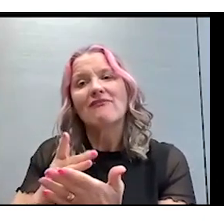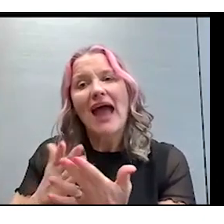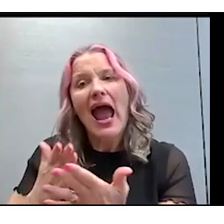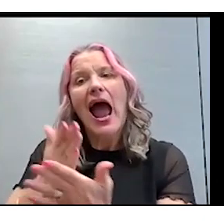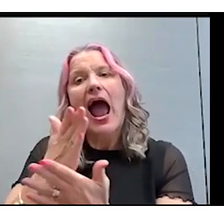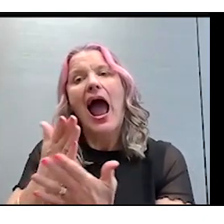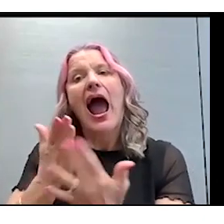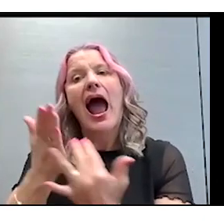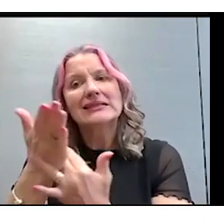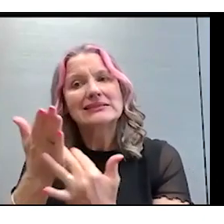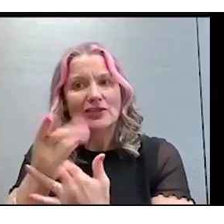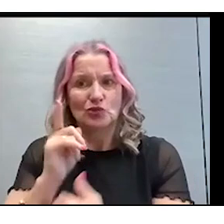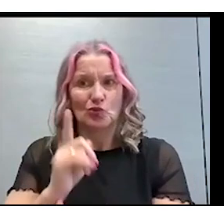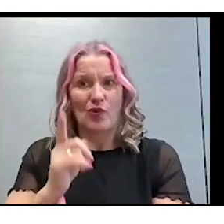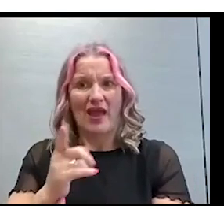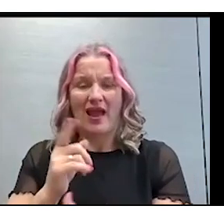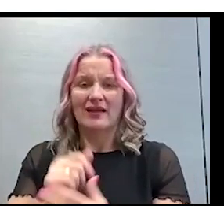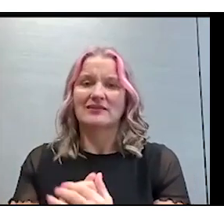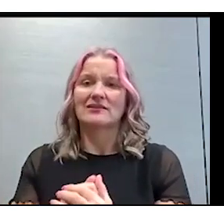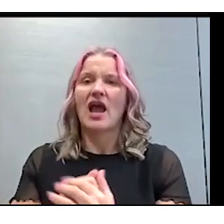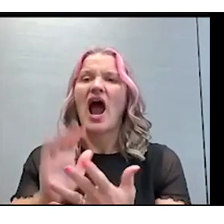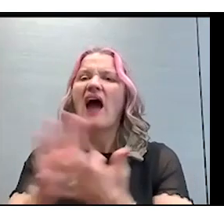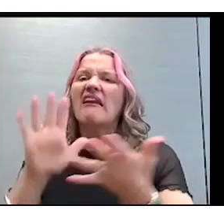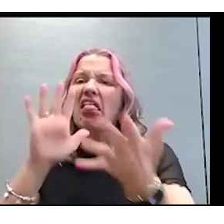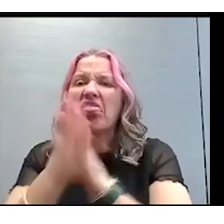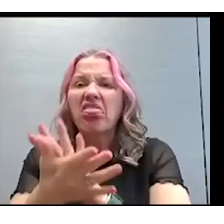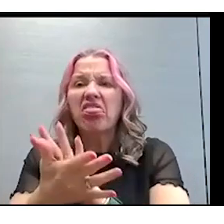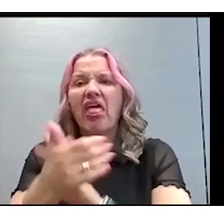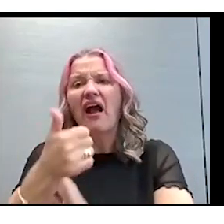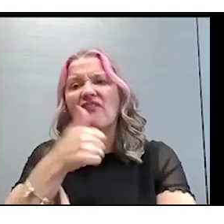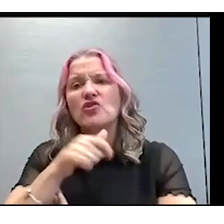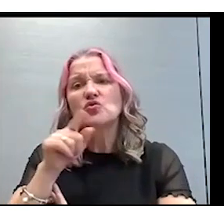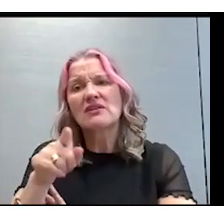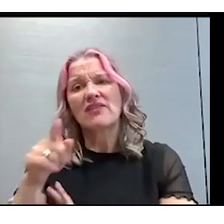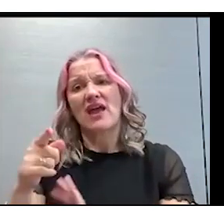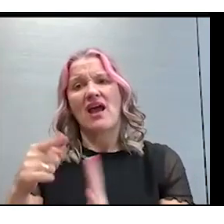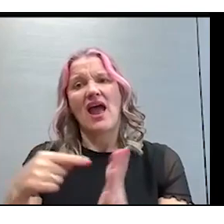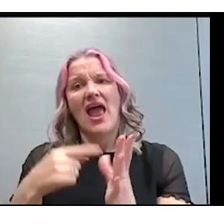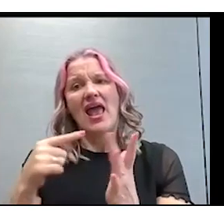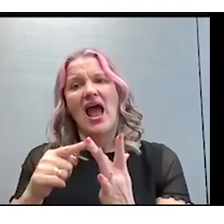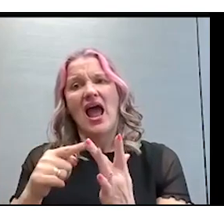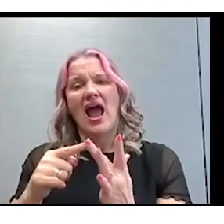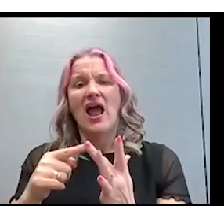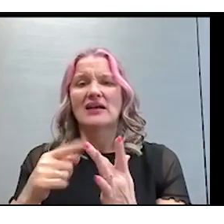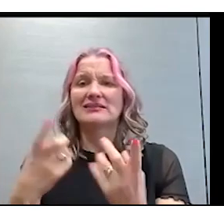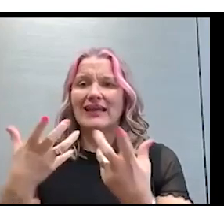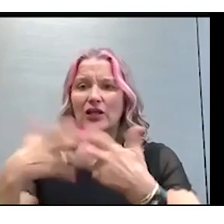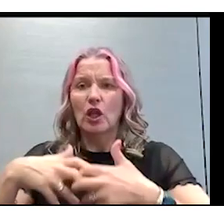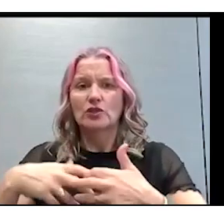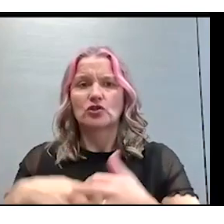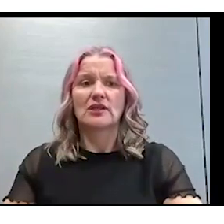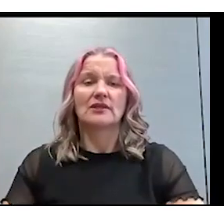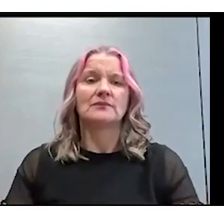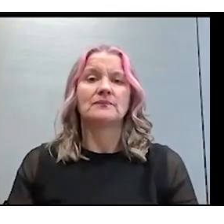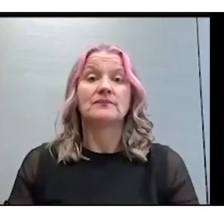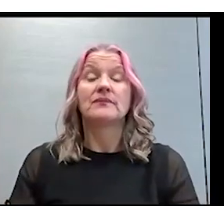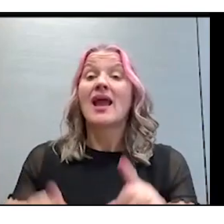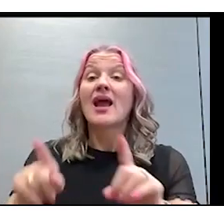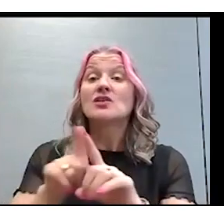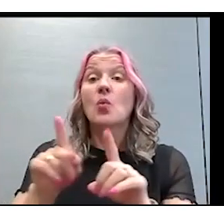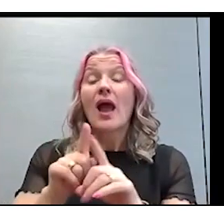availability and misuse, privacy and security It's important as you're using different AI